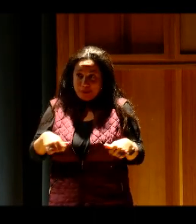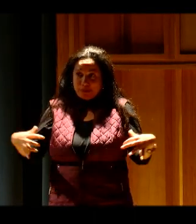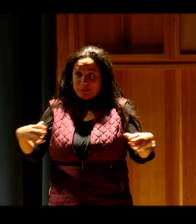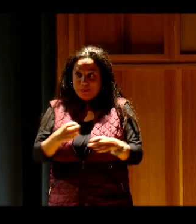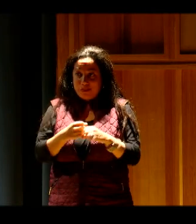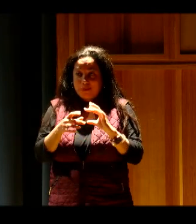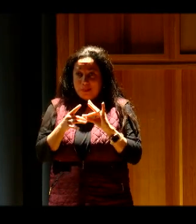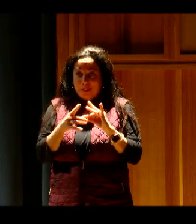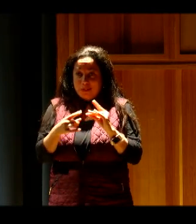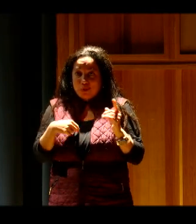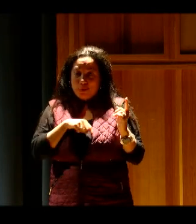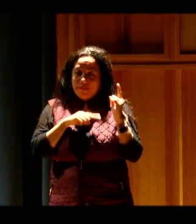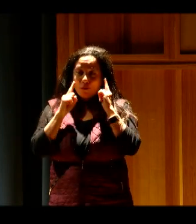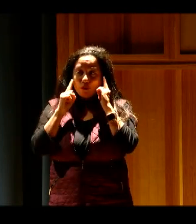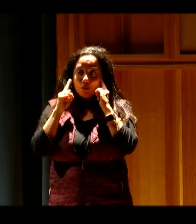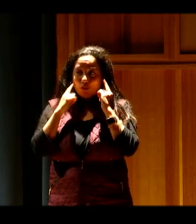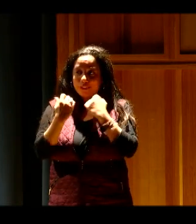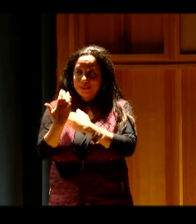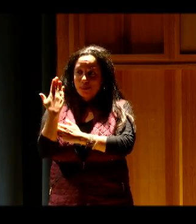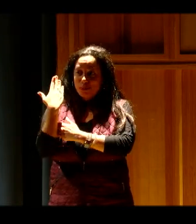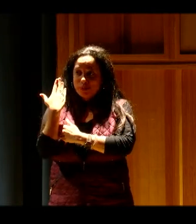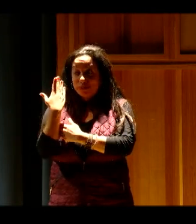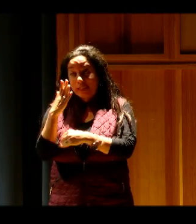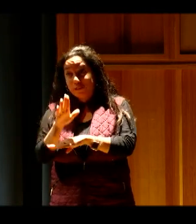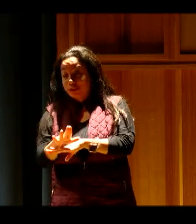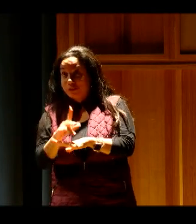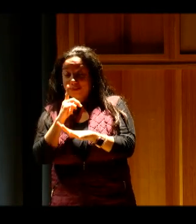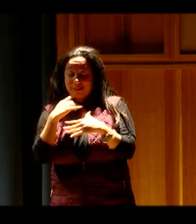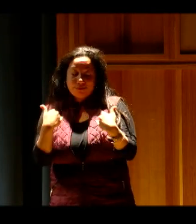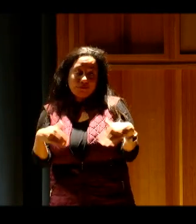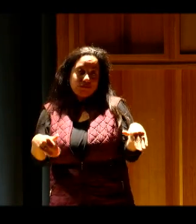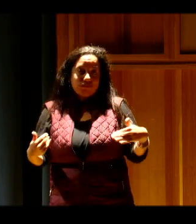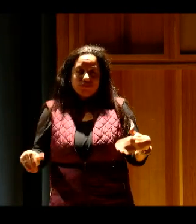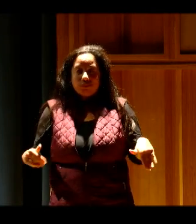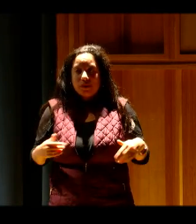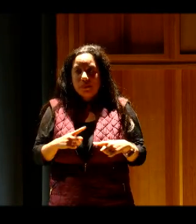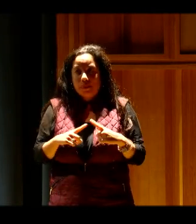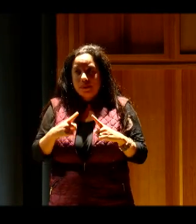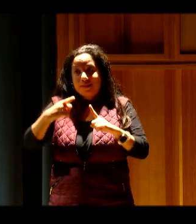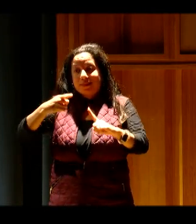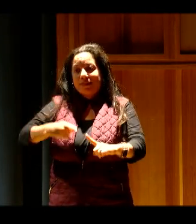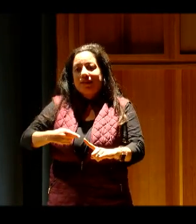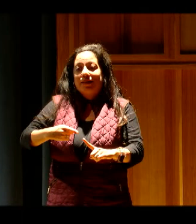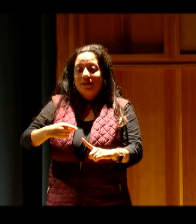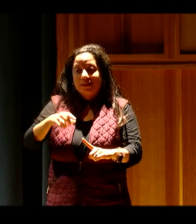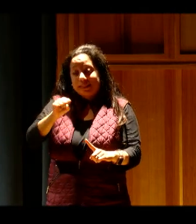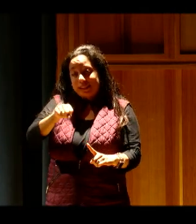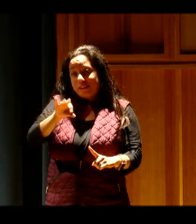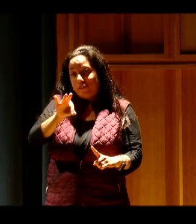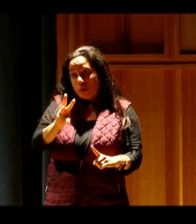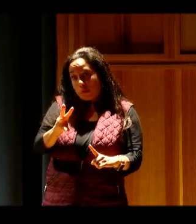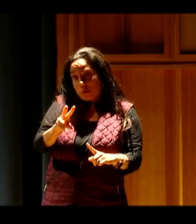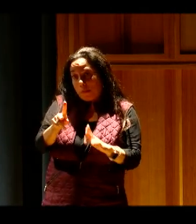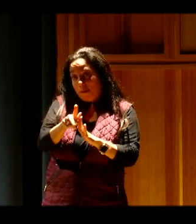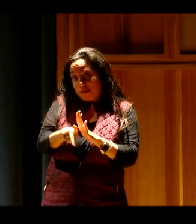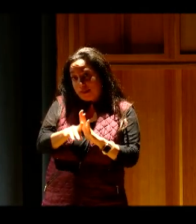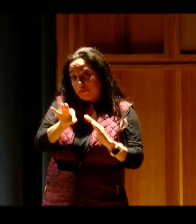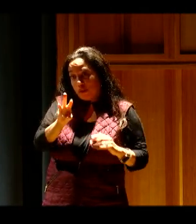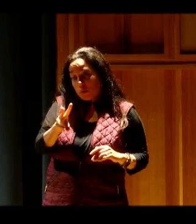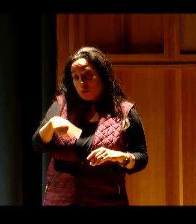that we've heard this morning, this afternoon they were so rich. But only to say that there is a framework, a policy framework that you can use these four categories